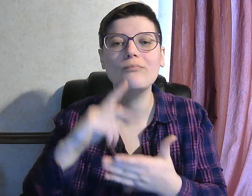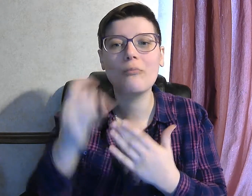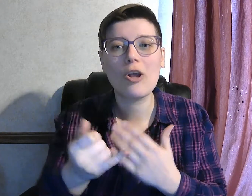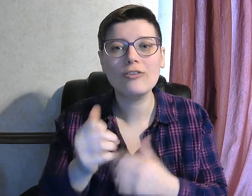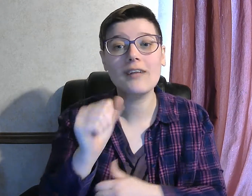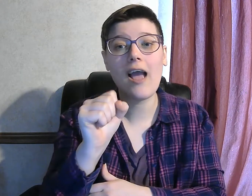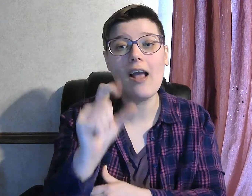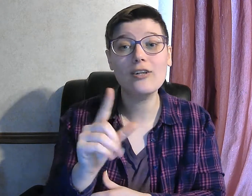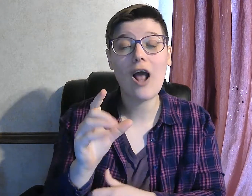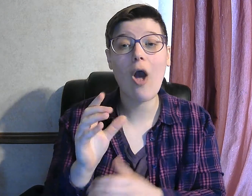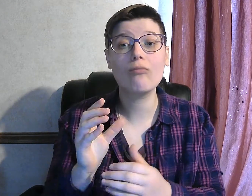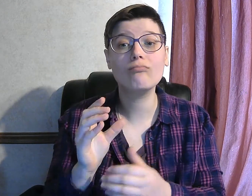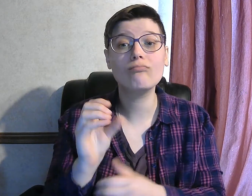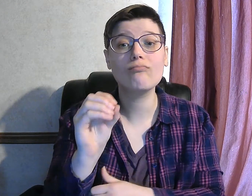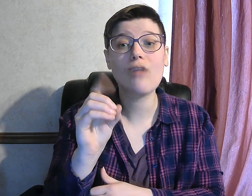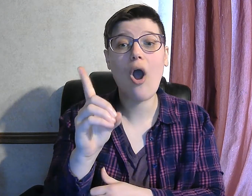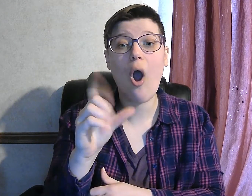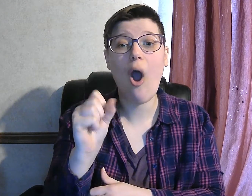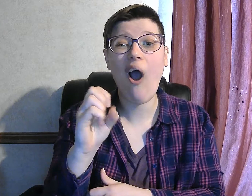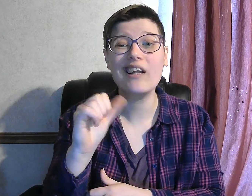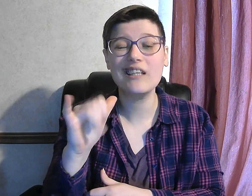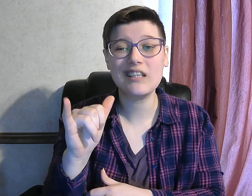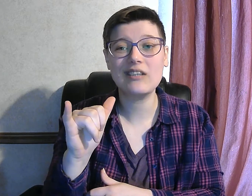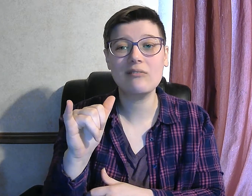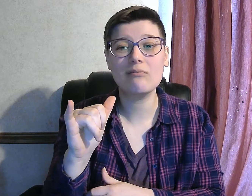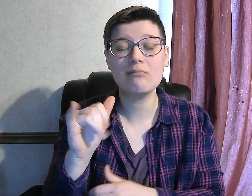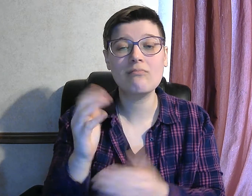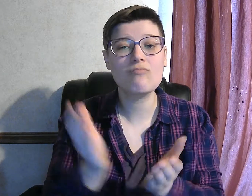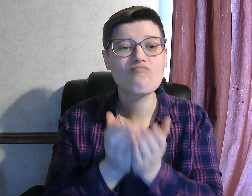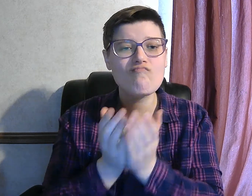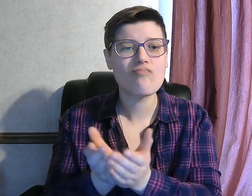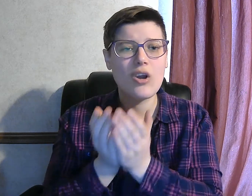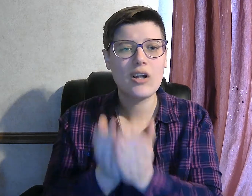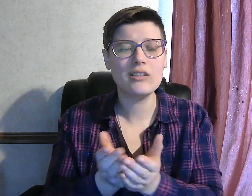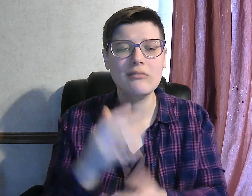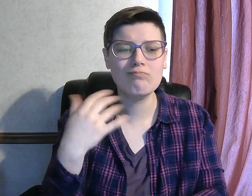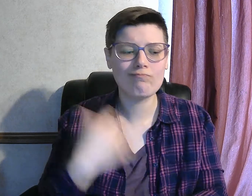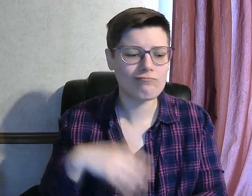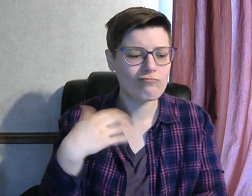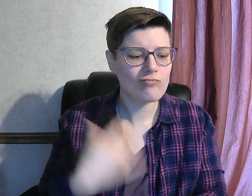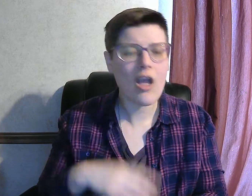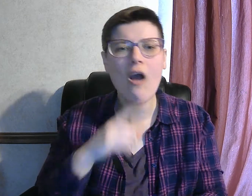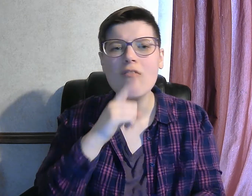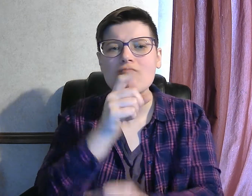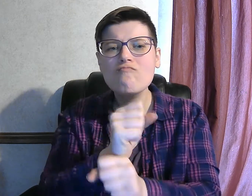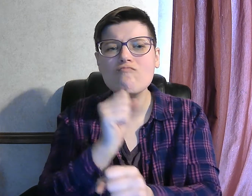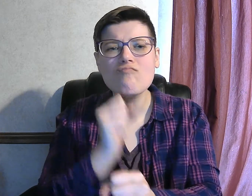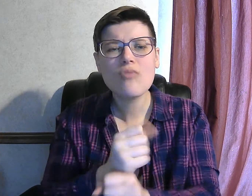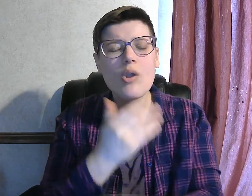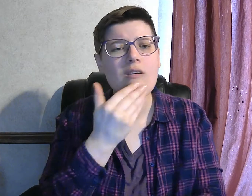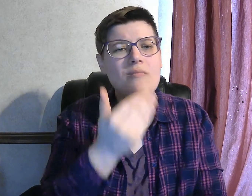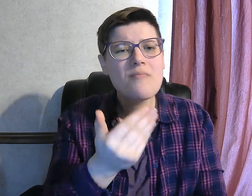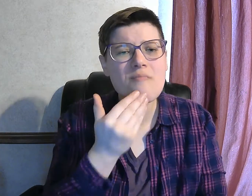commenting, and subscribing to my project, The Odyssey in ASL.